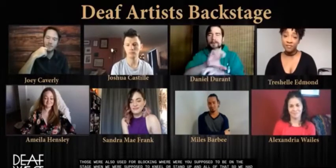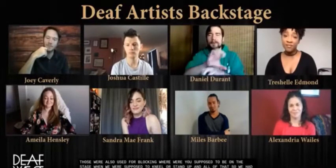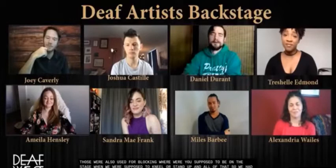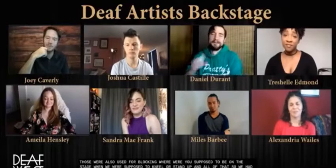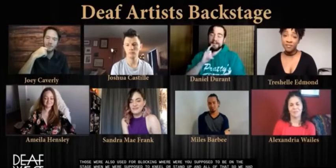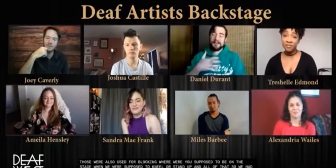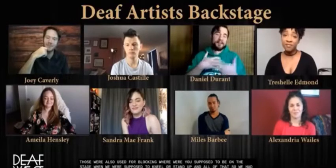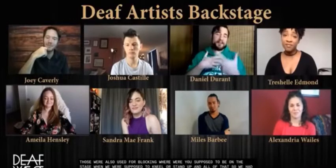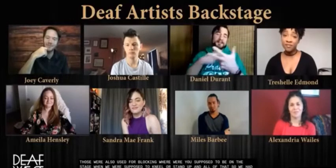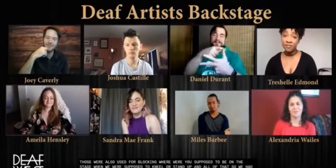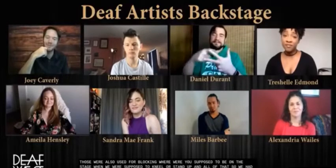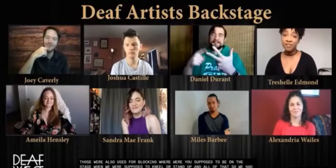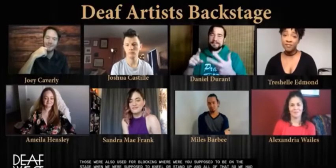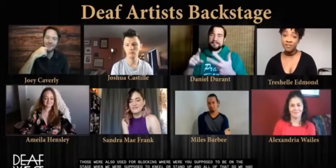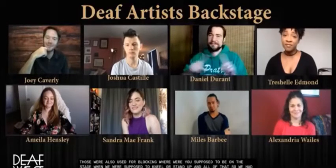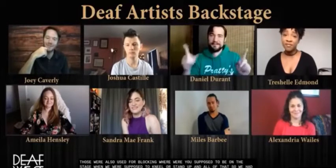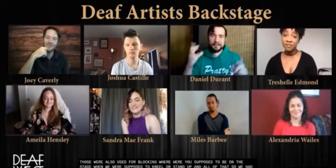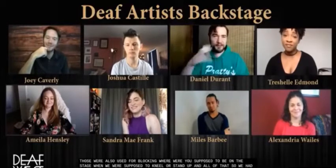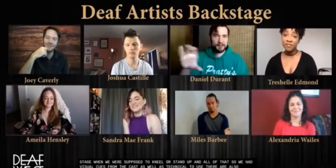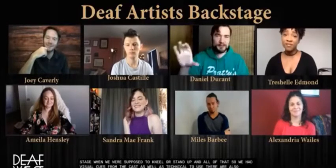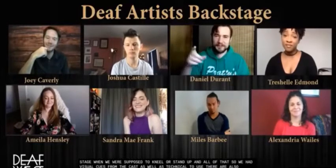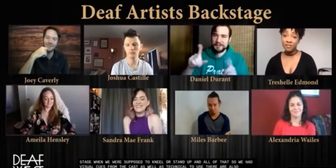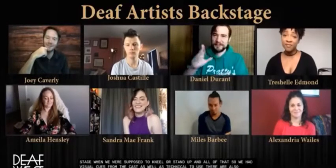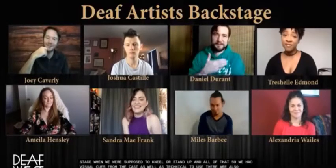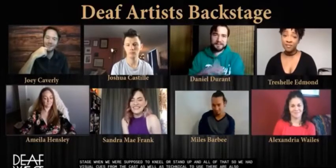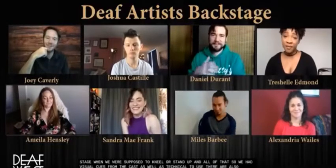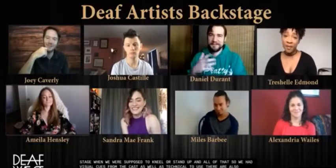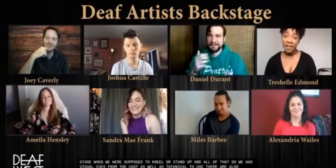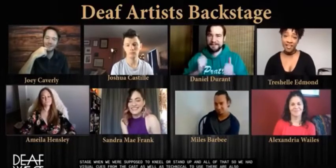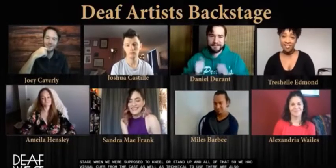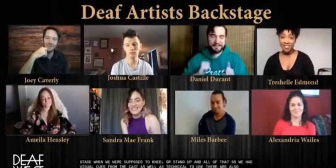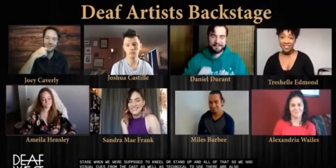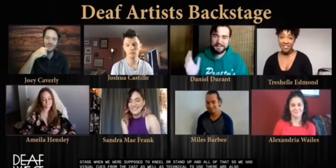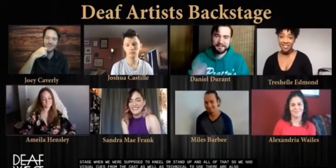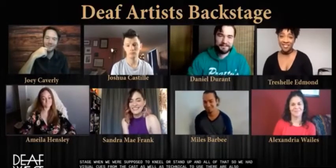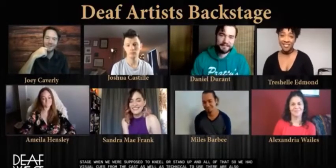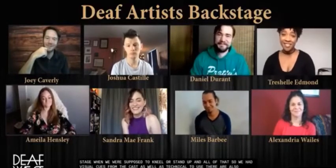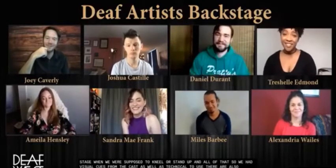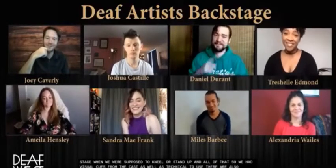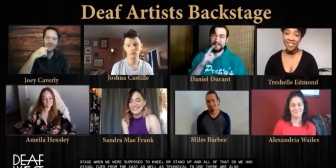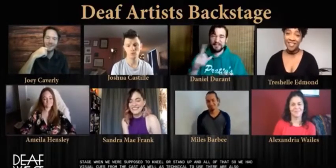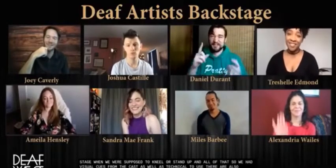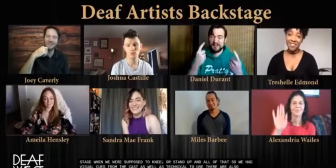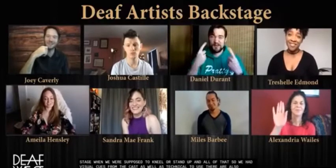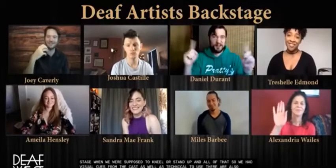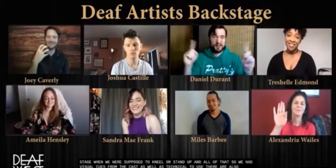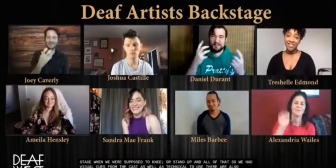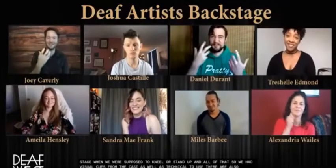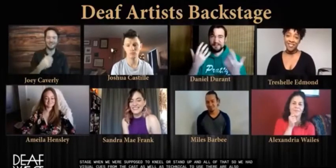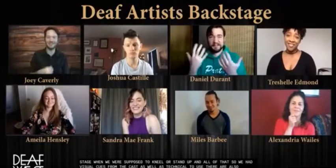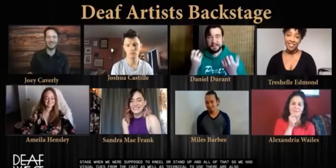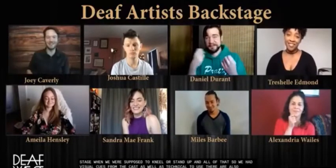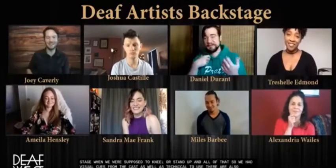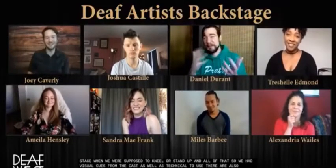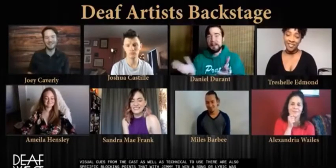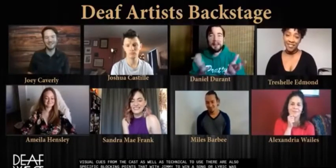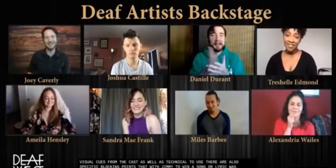There was so much that went into this, but after rehearsing for months. And doing the show for a long time in California, then Broadway.